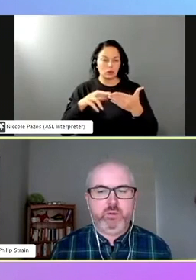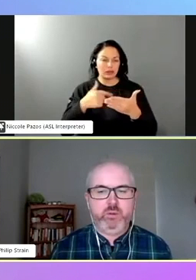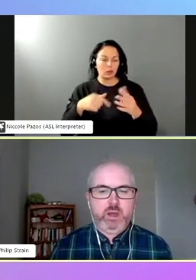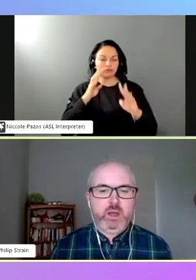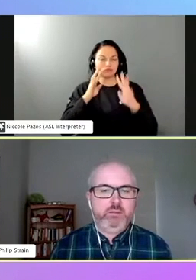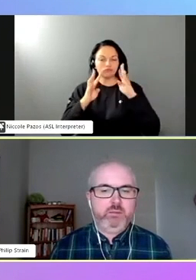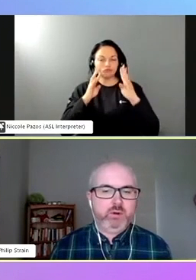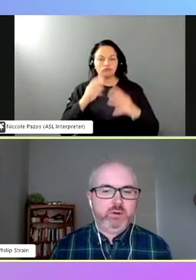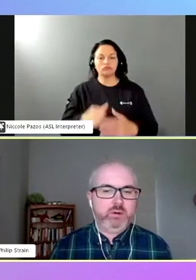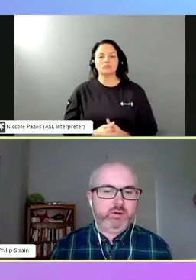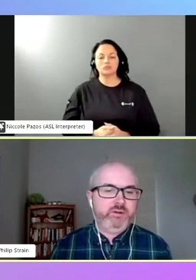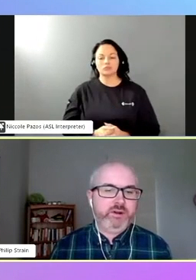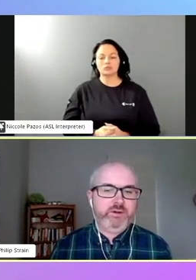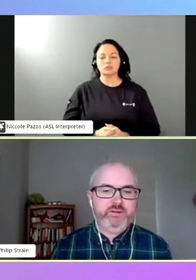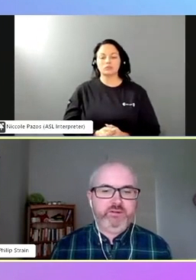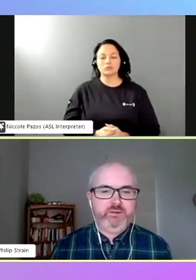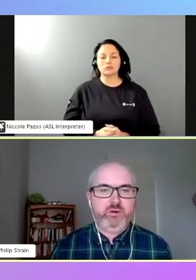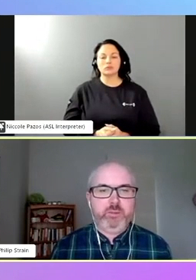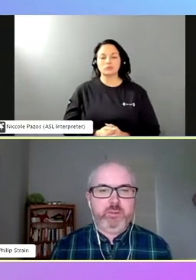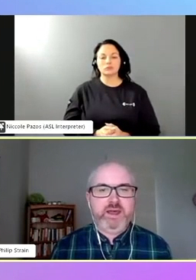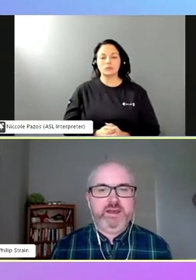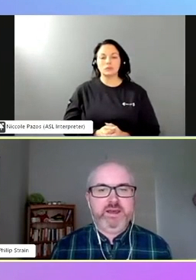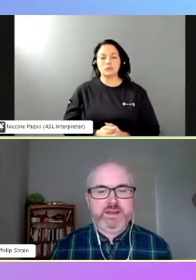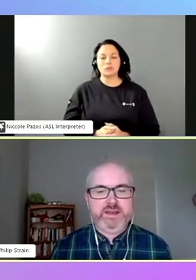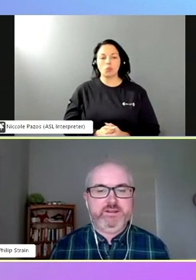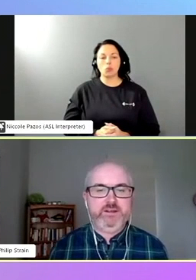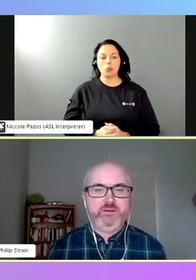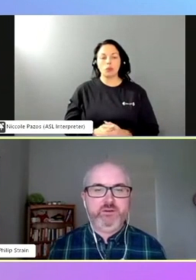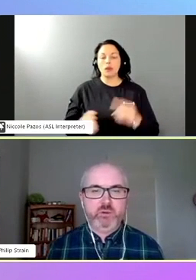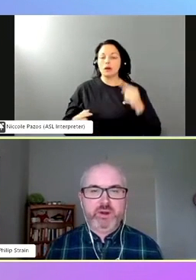I can hear trigonometry comes to the rescue.